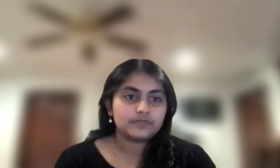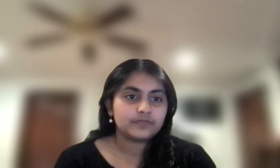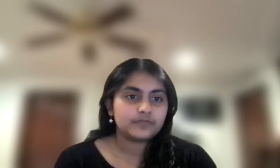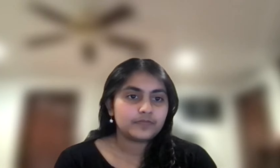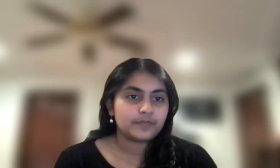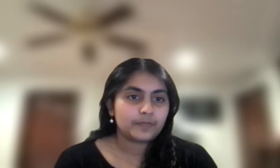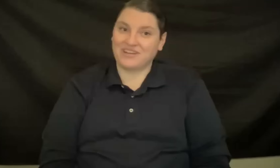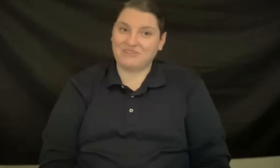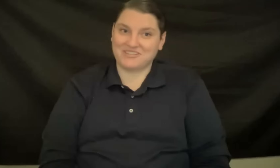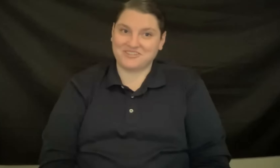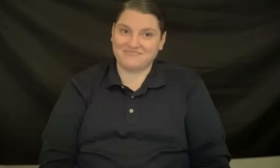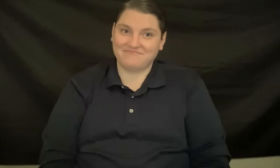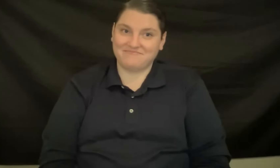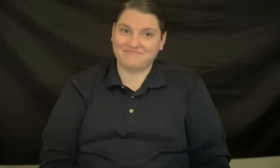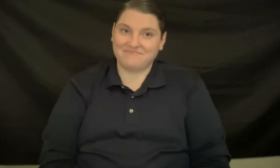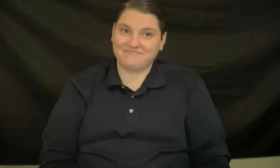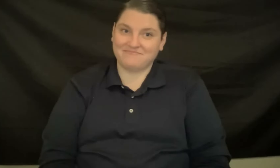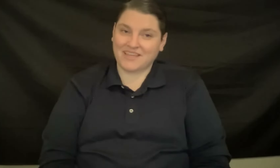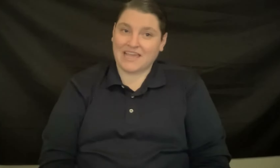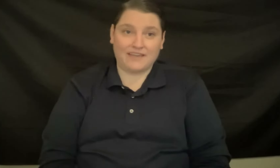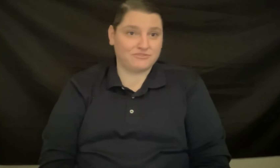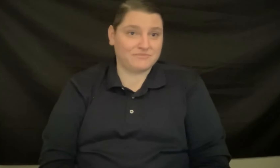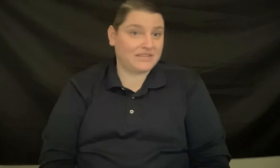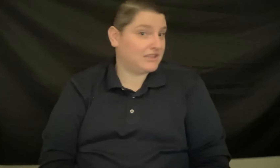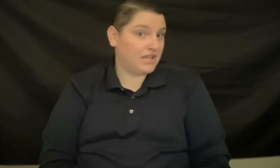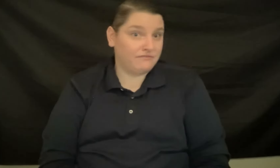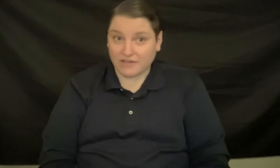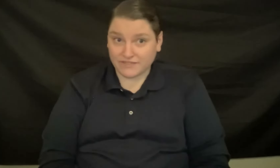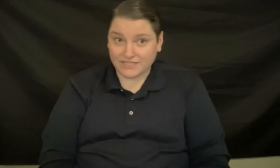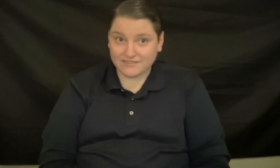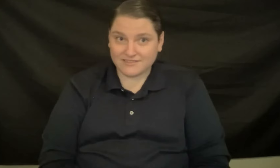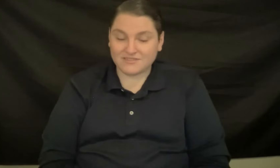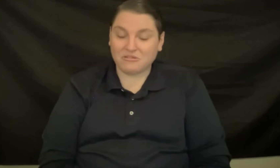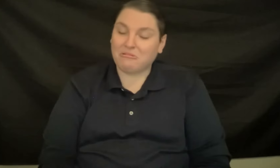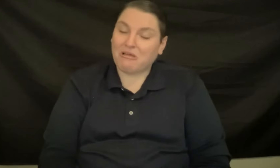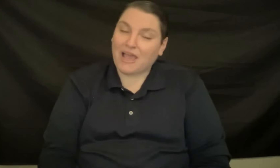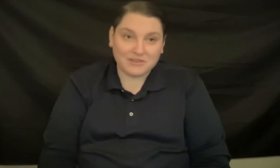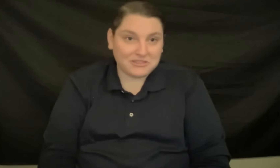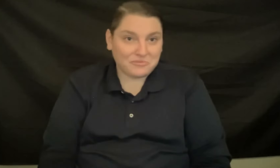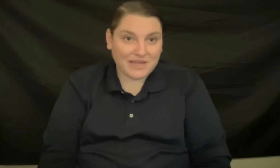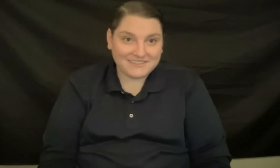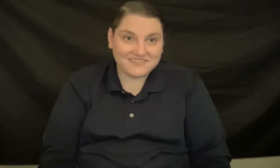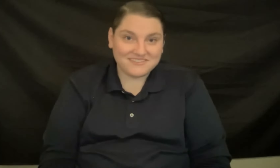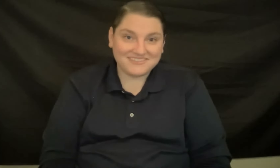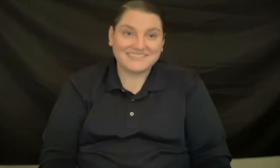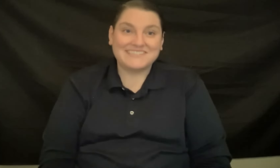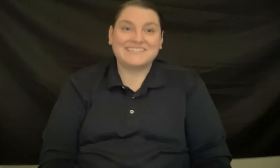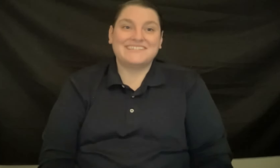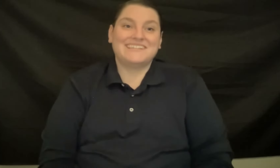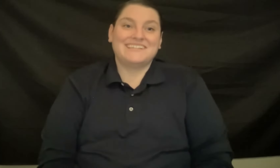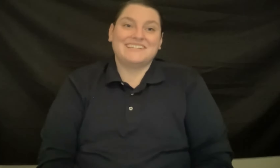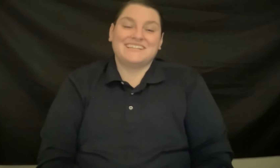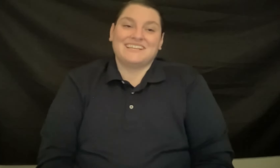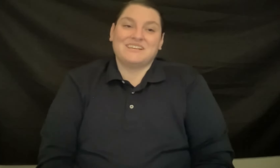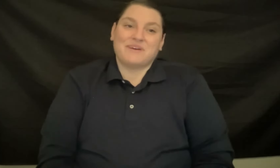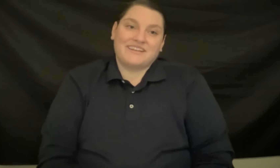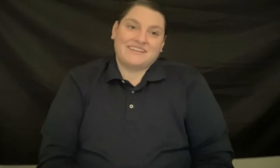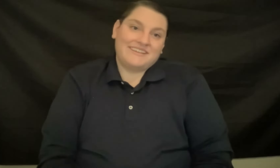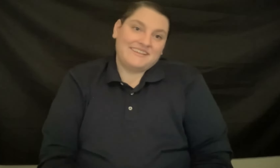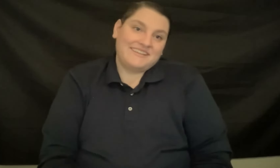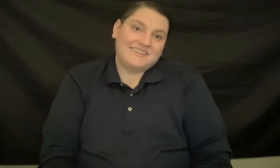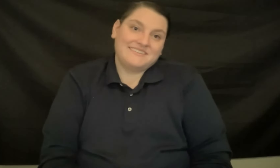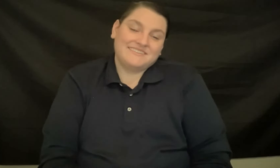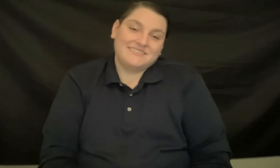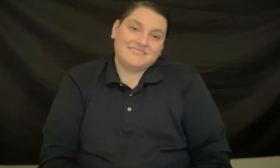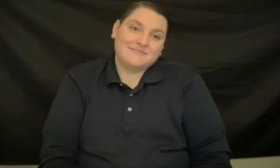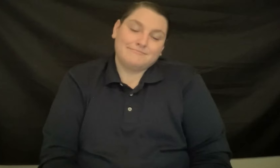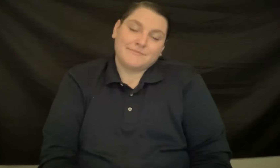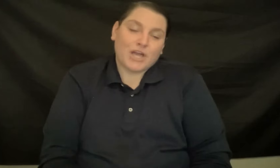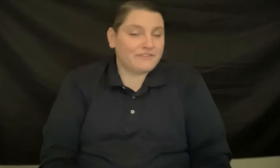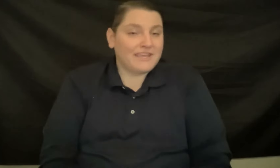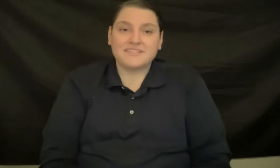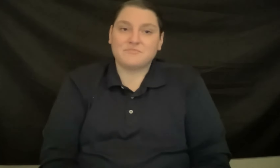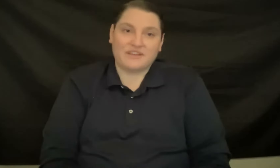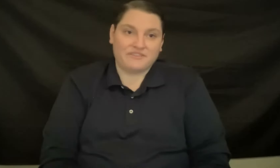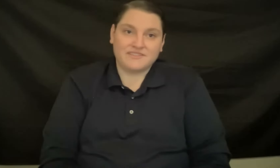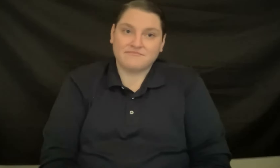All right. Our next question is actually about coffee, and it's about if coffee is good for the heart and is it bad in terms of could it increase the risk of potentially getting a stroke?